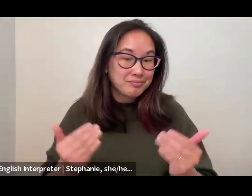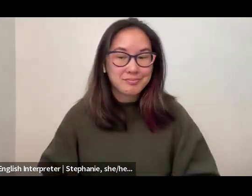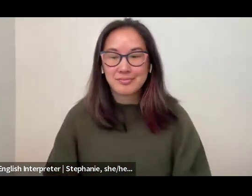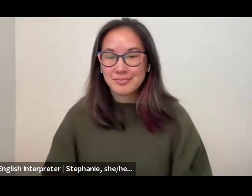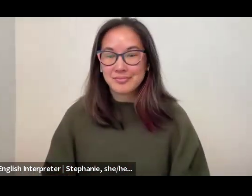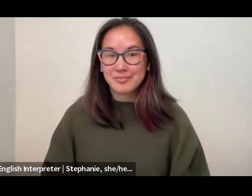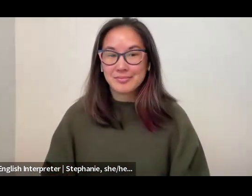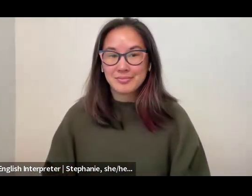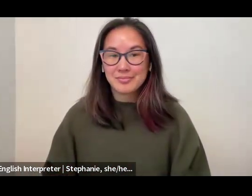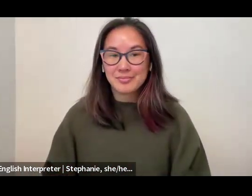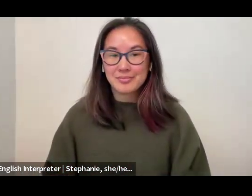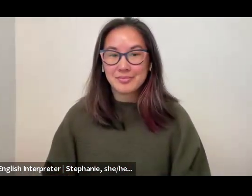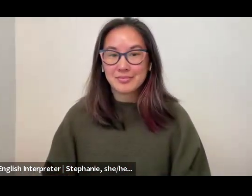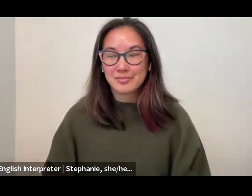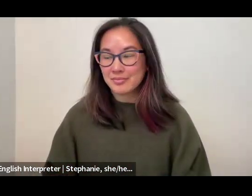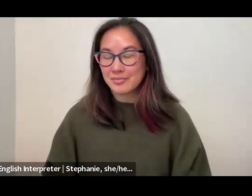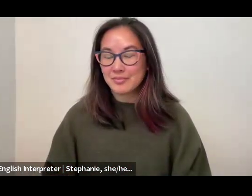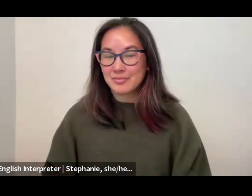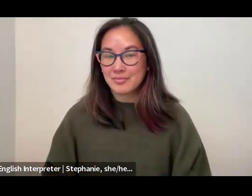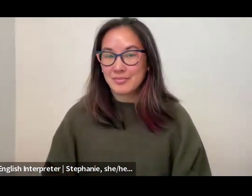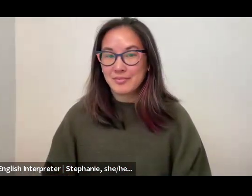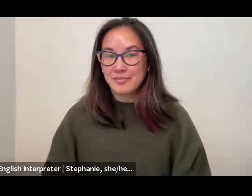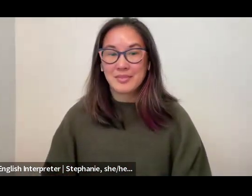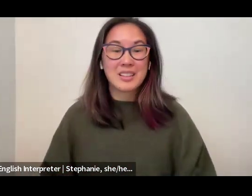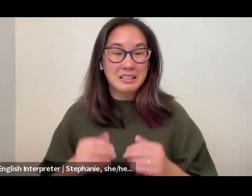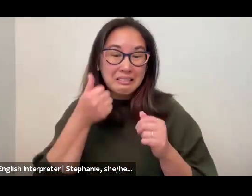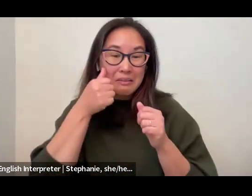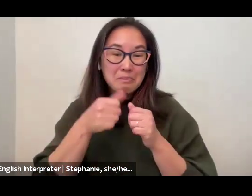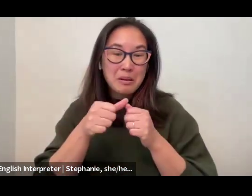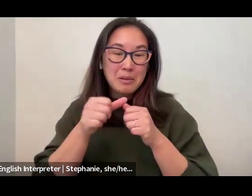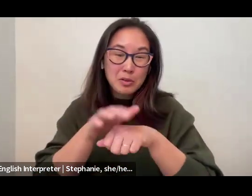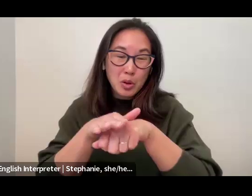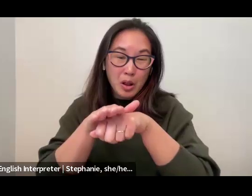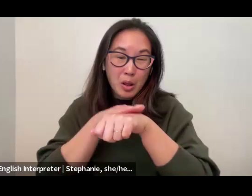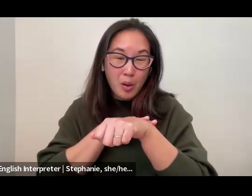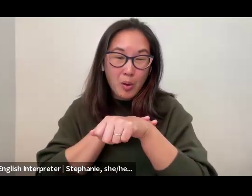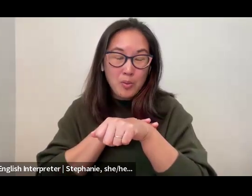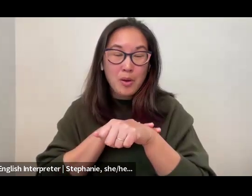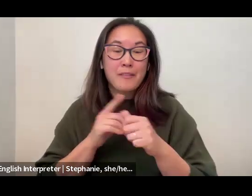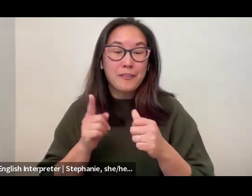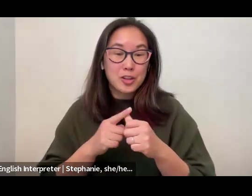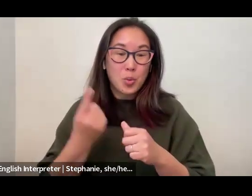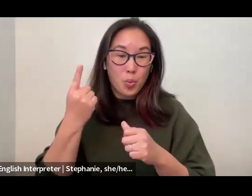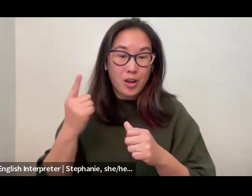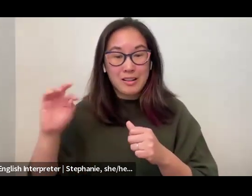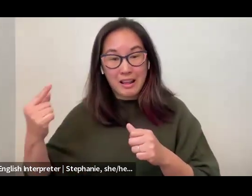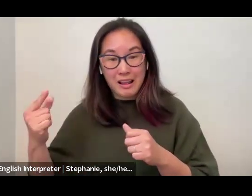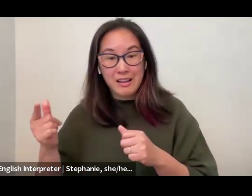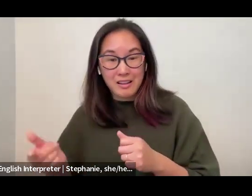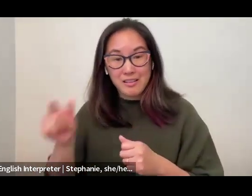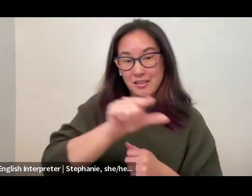So, for this one, we are going to move slow and do one side, then the other side, pause.